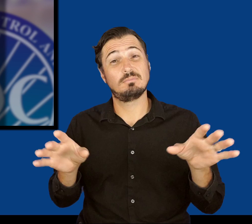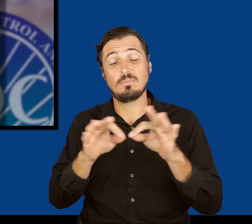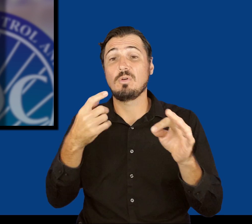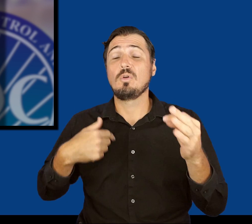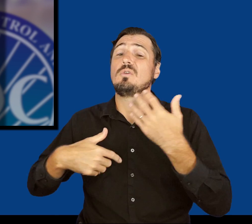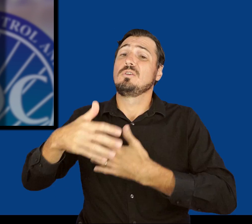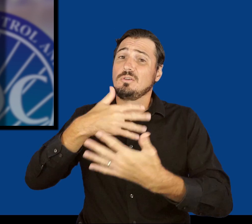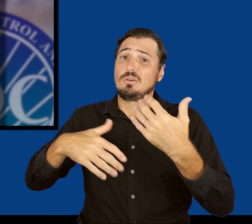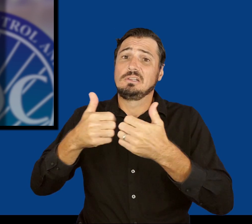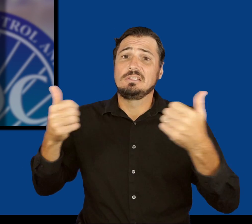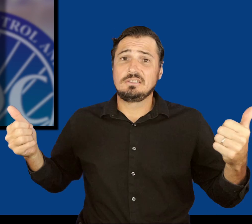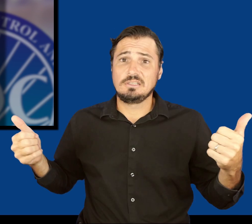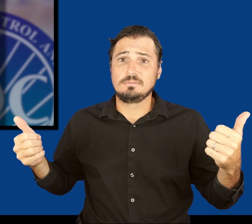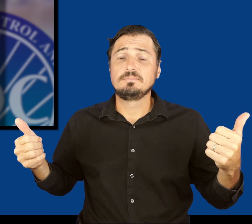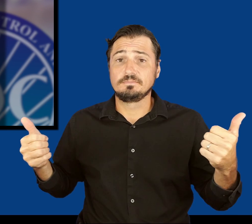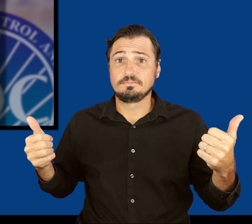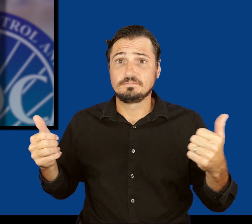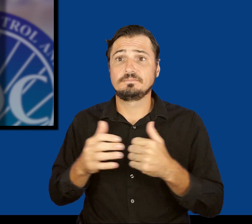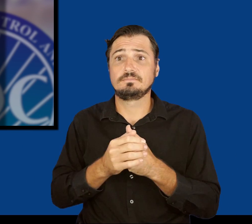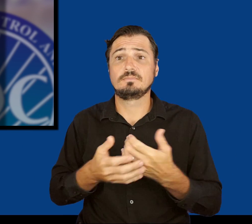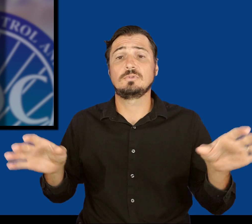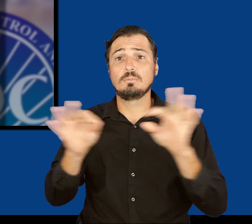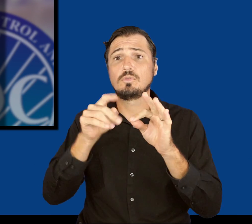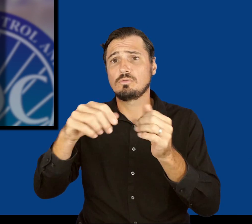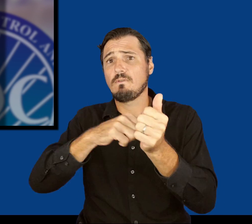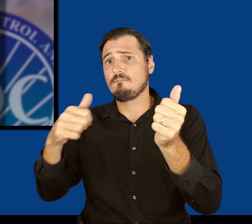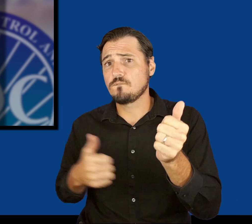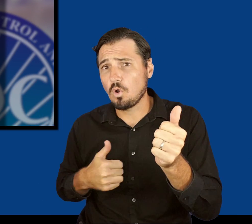outside of your household. Avoid large gatherings. And wash your hands often.